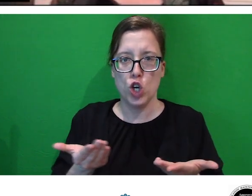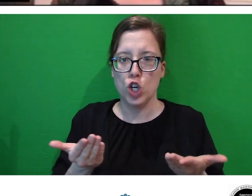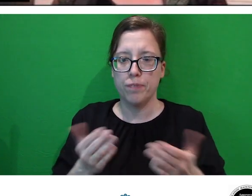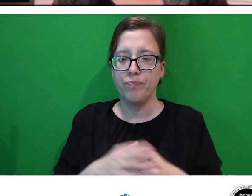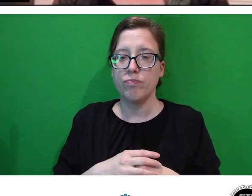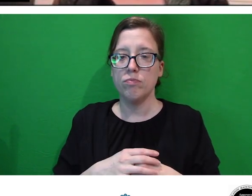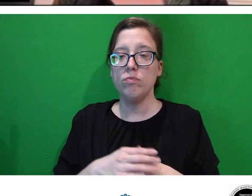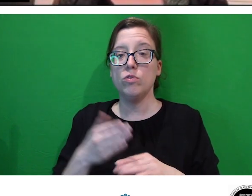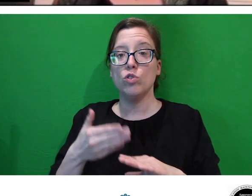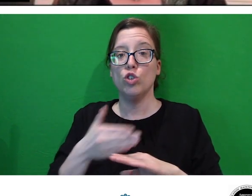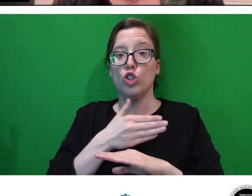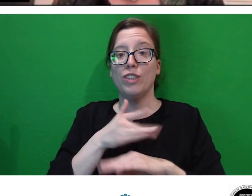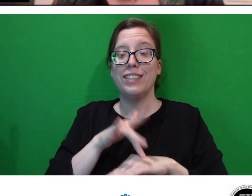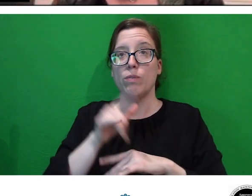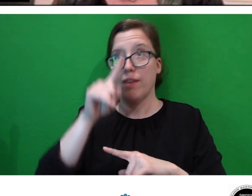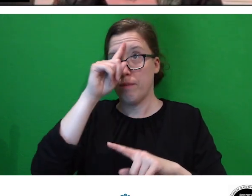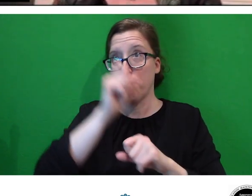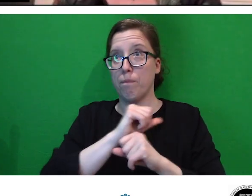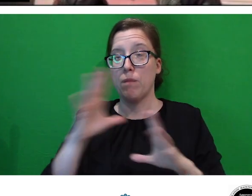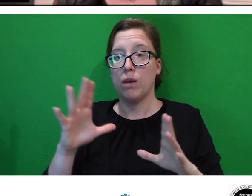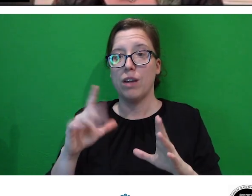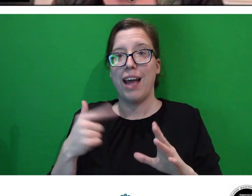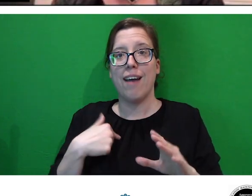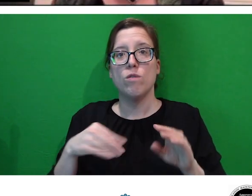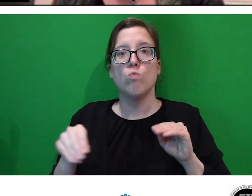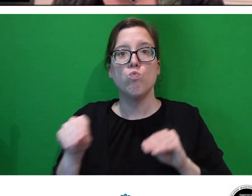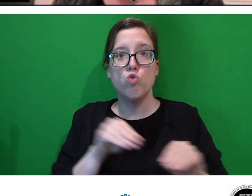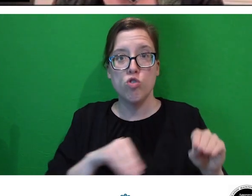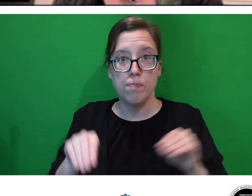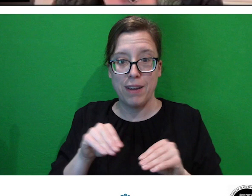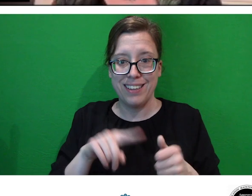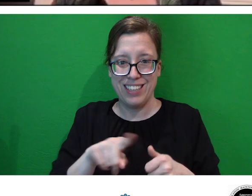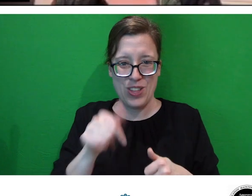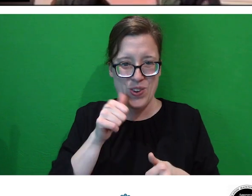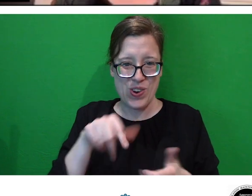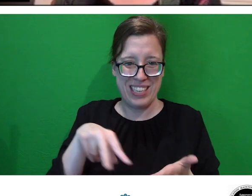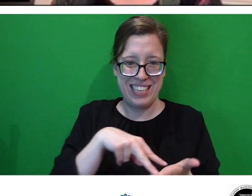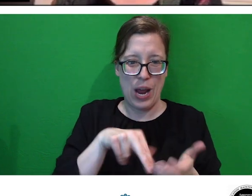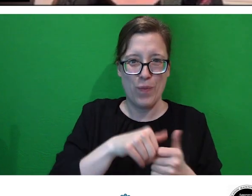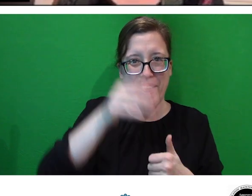to tell a kiddo who you are and when you're available.